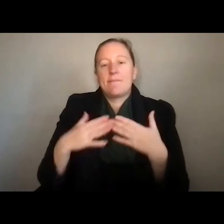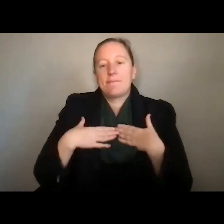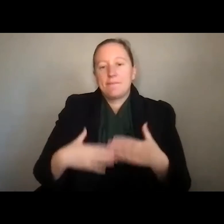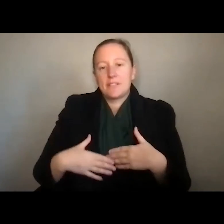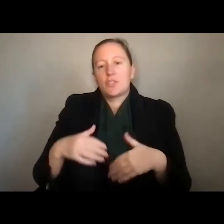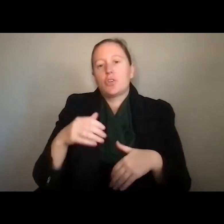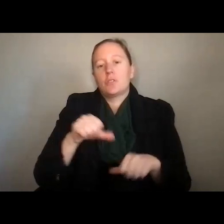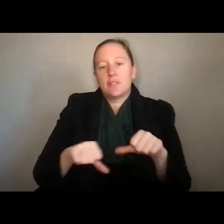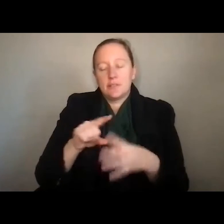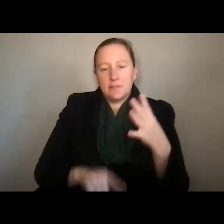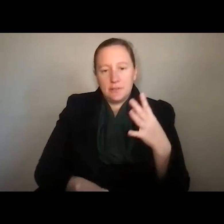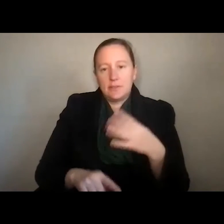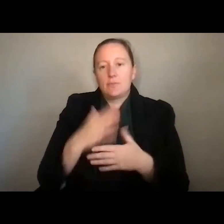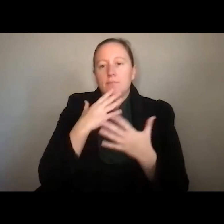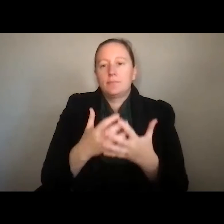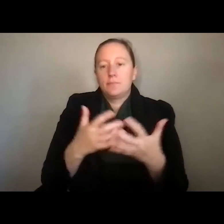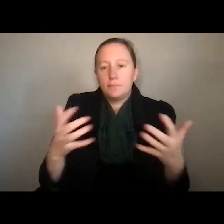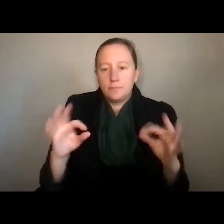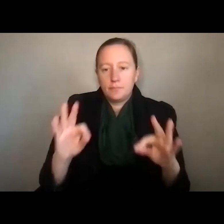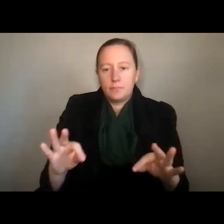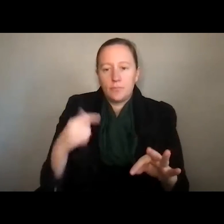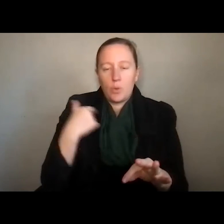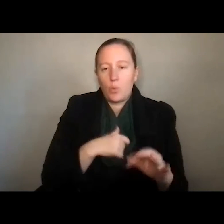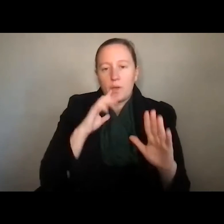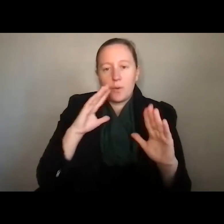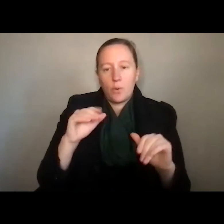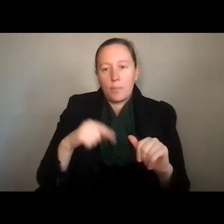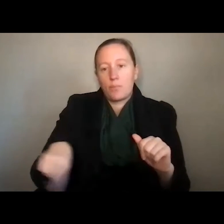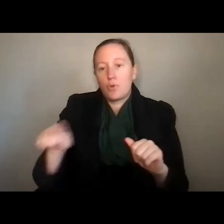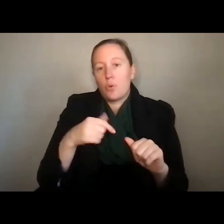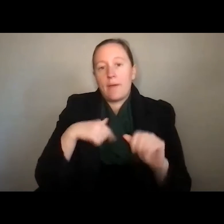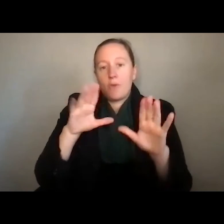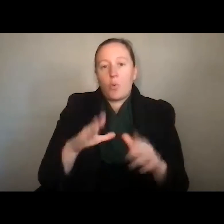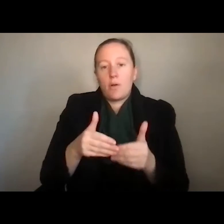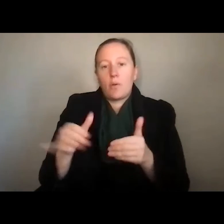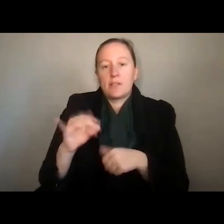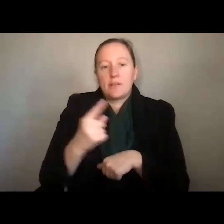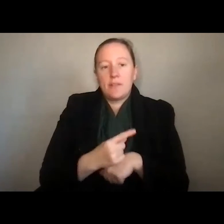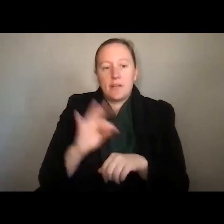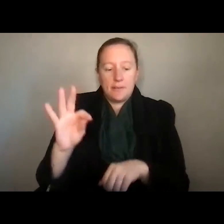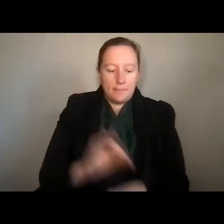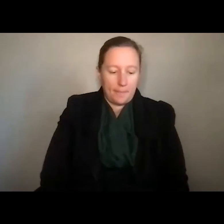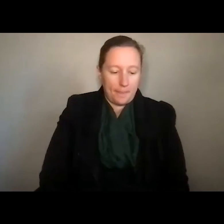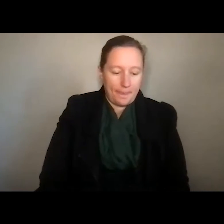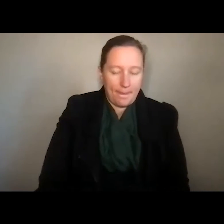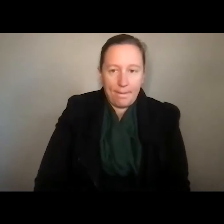Thank you very much and we hope you have a wonderful rest of the day. Bye bye now.